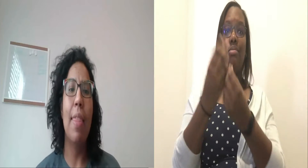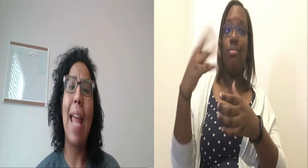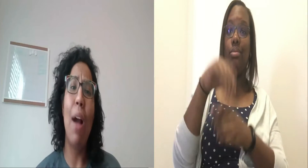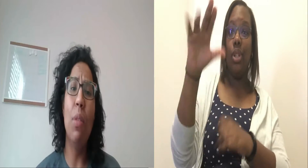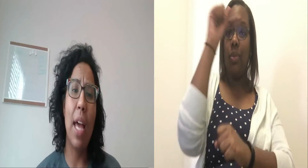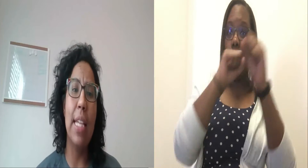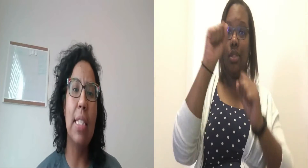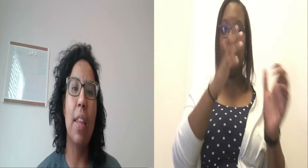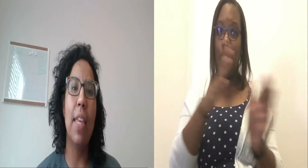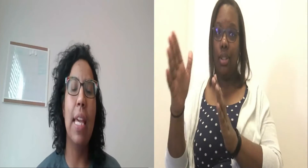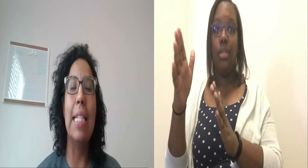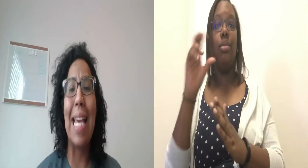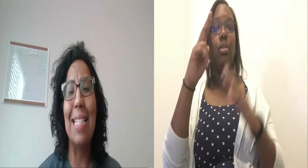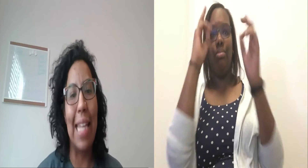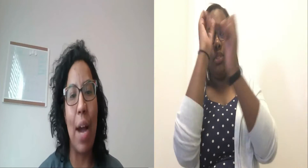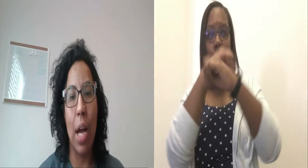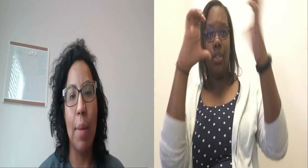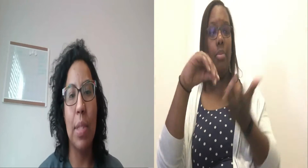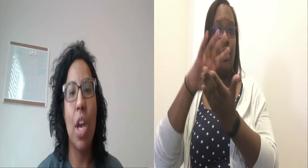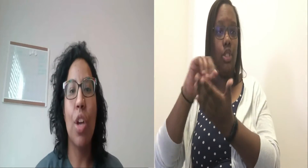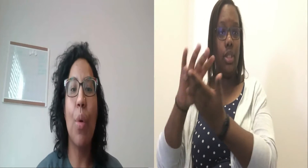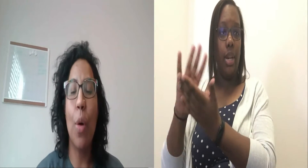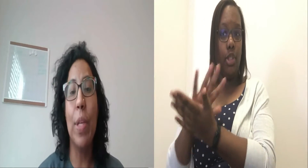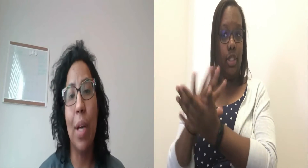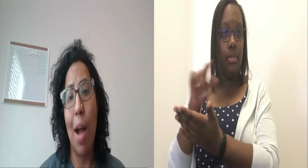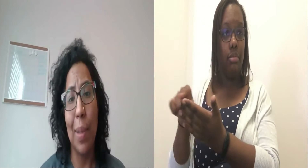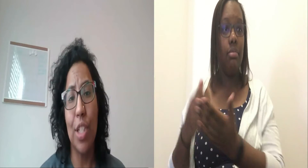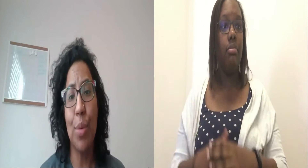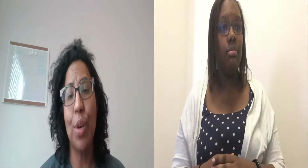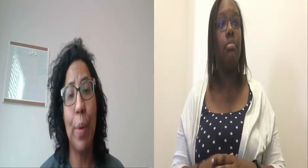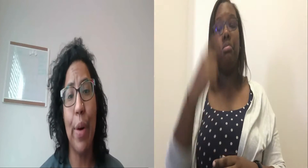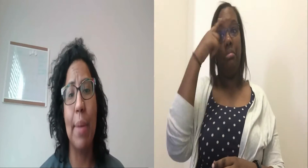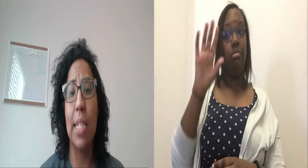that outlines the intents and the outcomes you are hoping to accomplish through your programs and